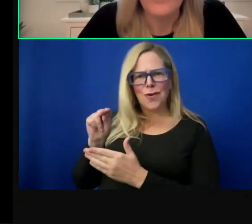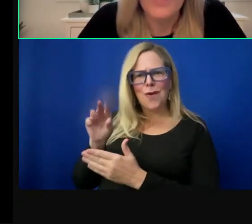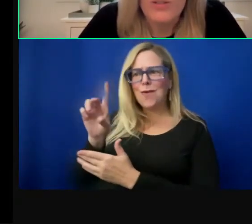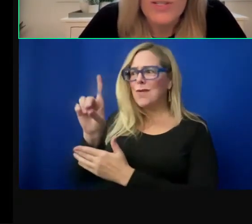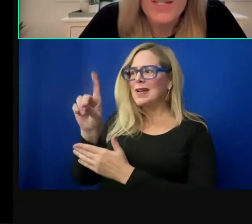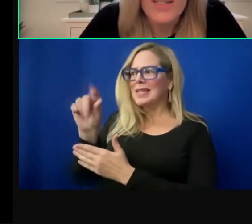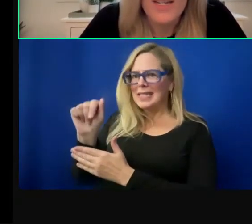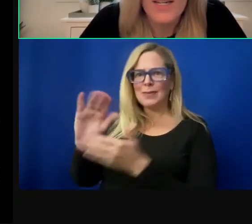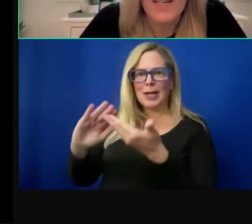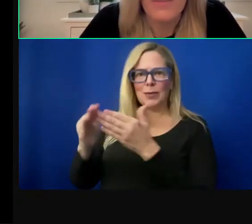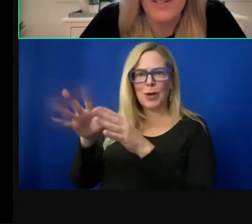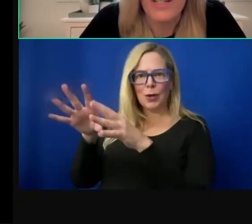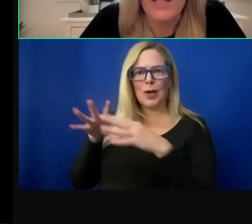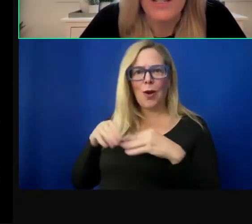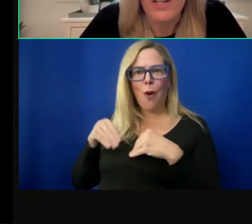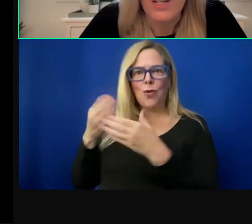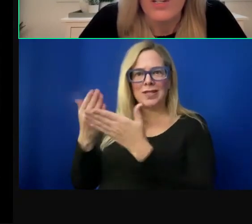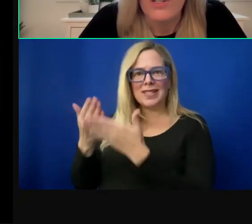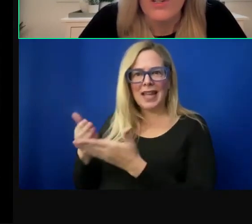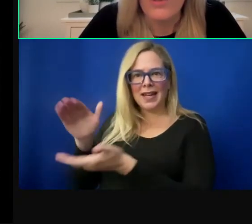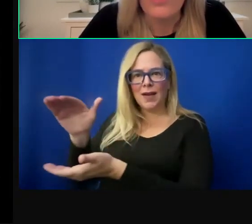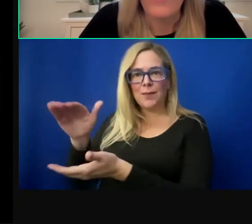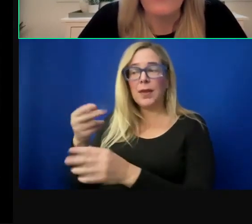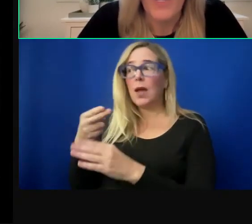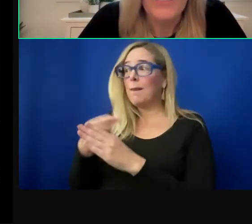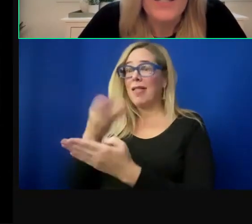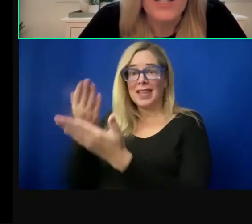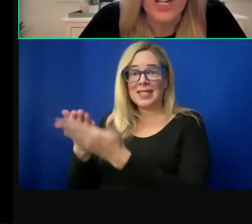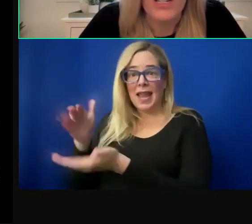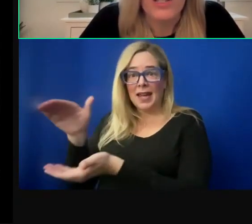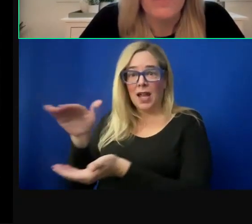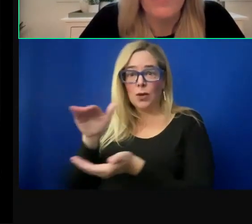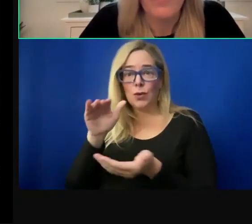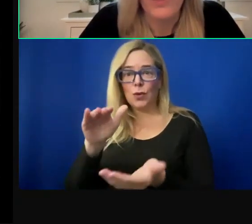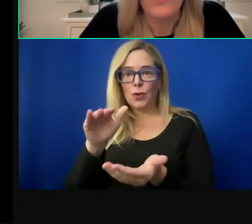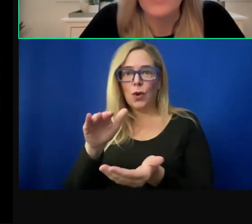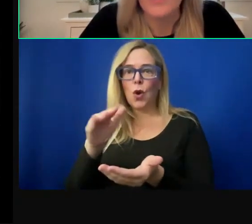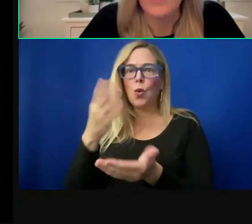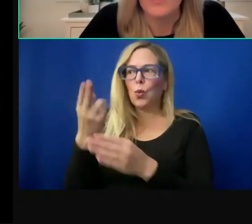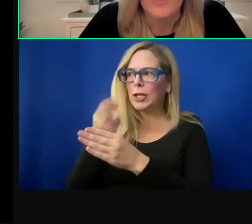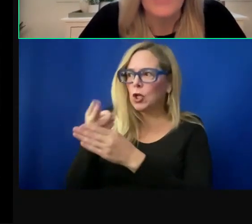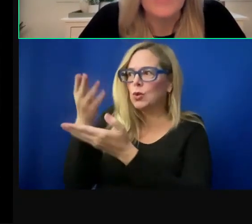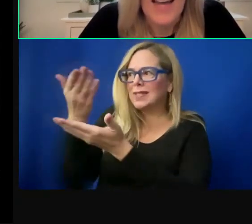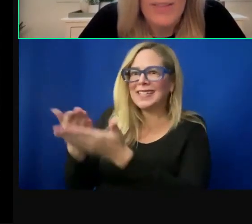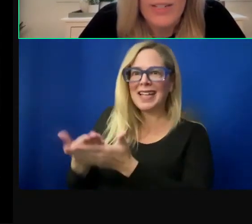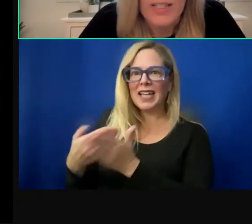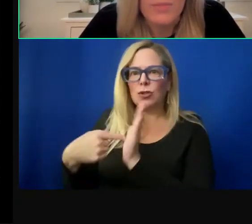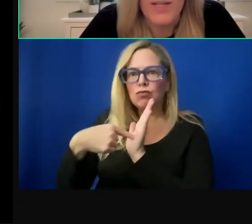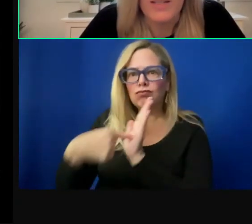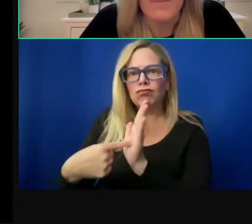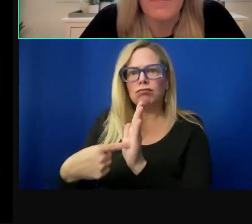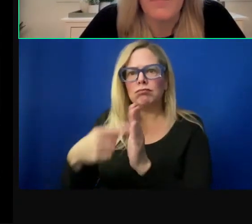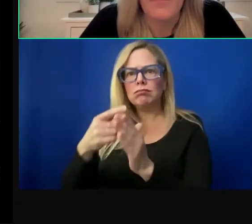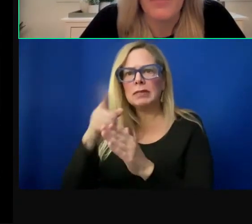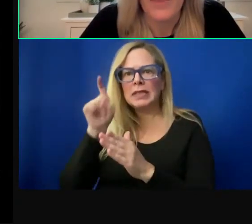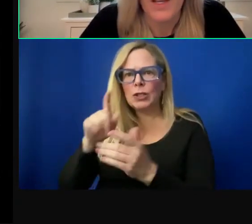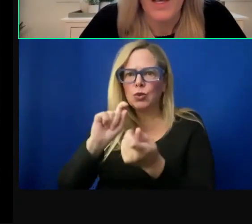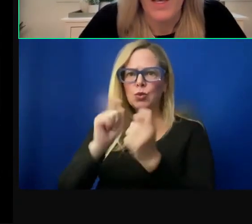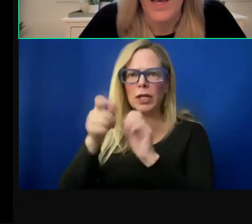We then use that data and evidence to drive policy change. We use the data as an evidence base.